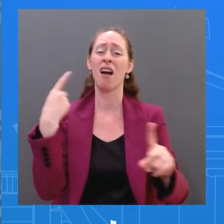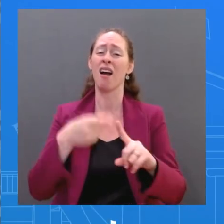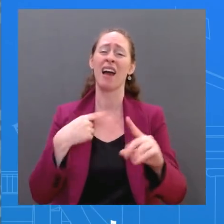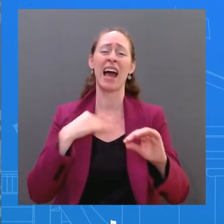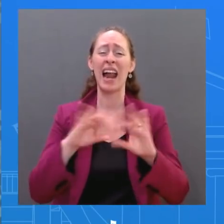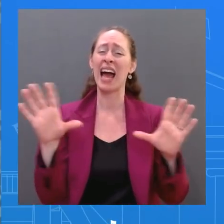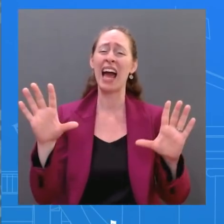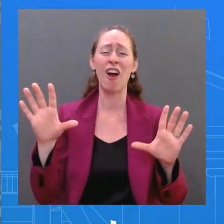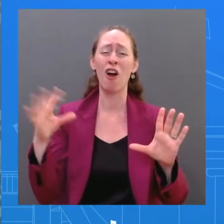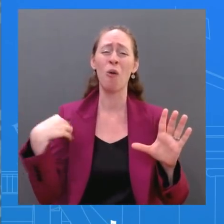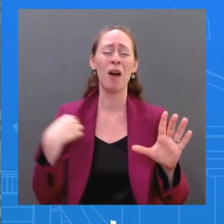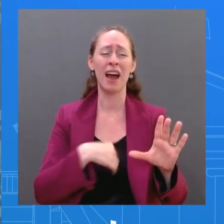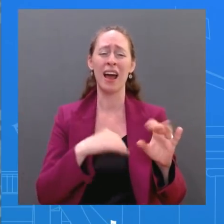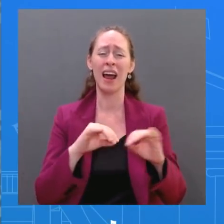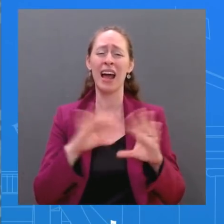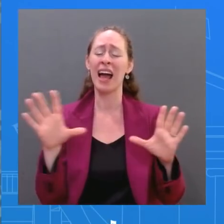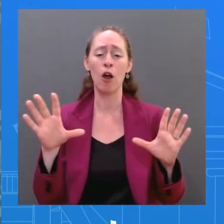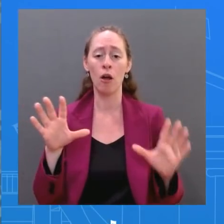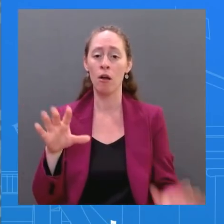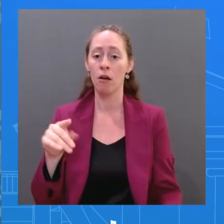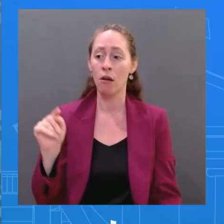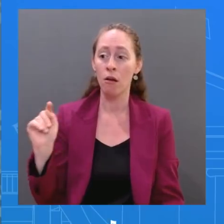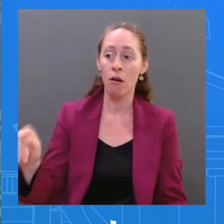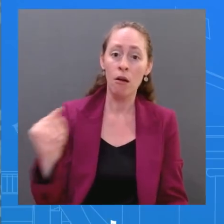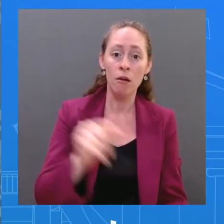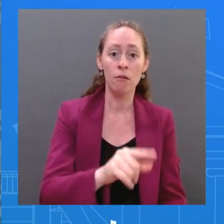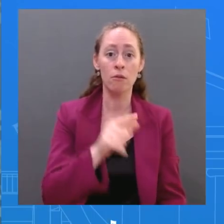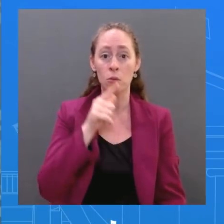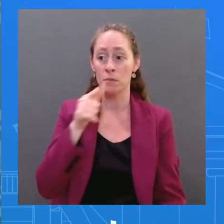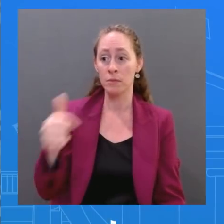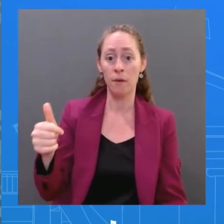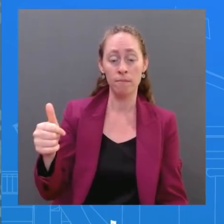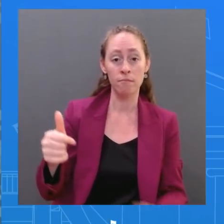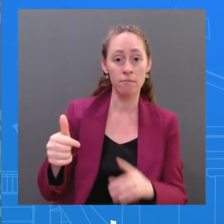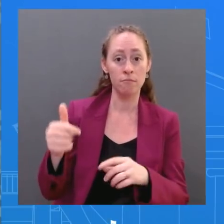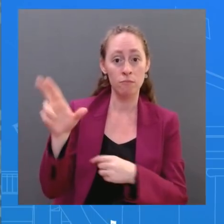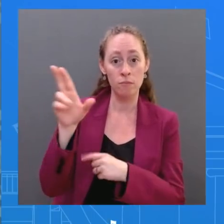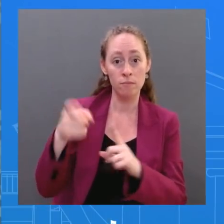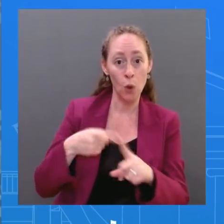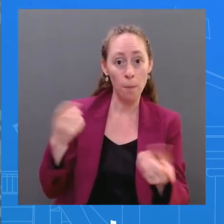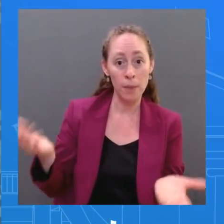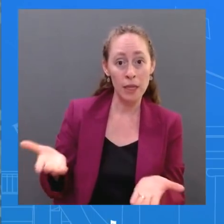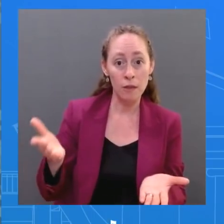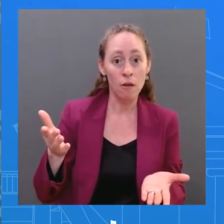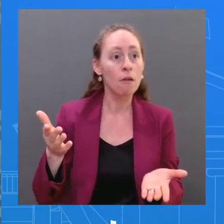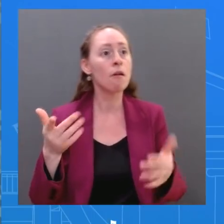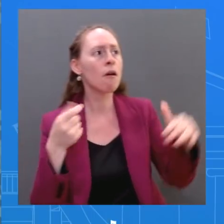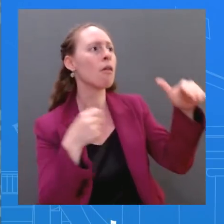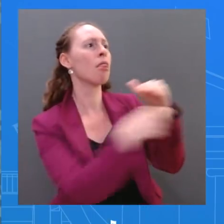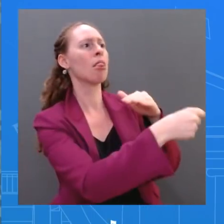who are being held wrongfully -- detained wrongfully, who are being held hostage, we are going to do everything that we can,